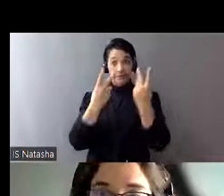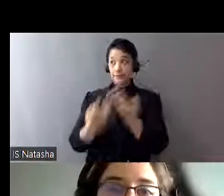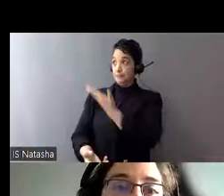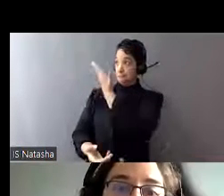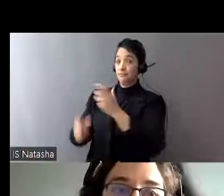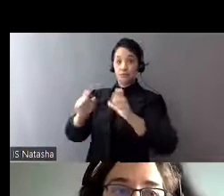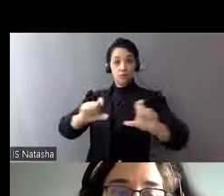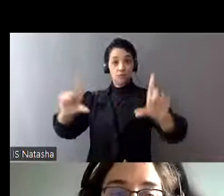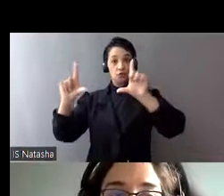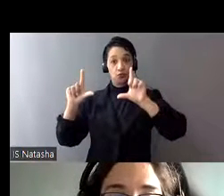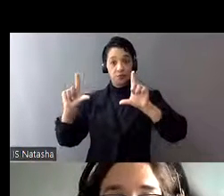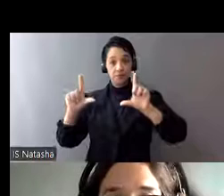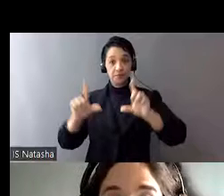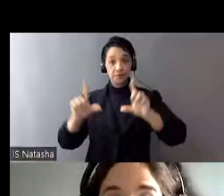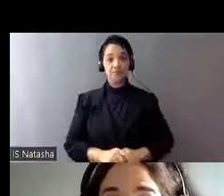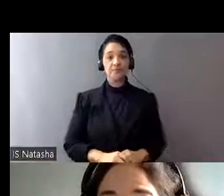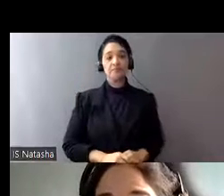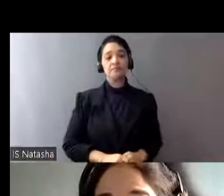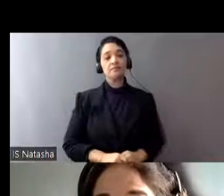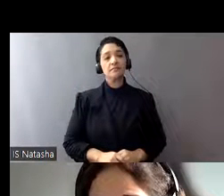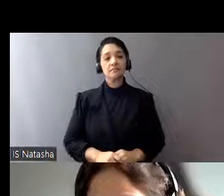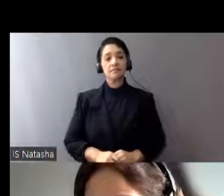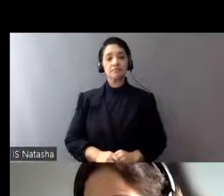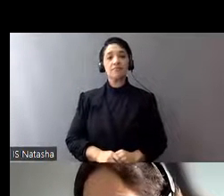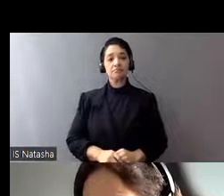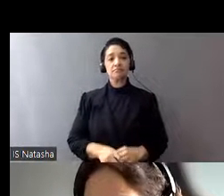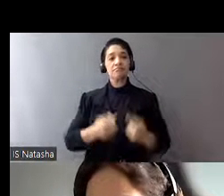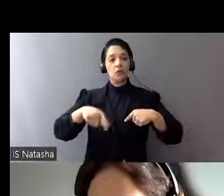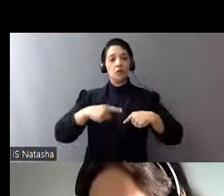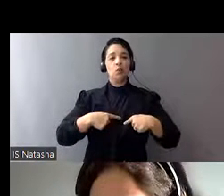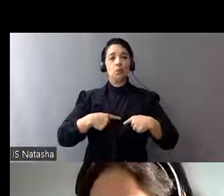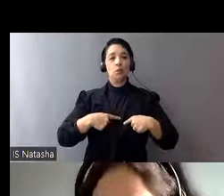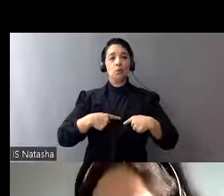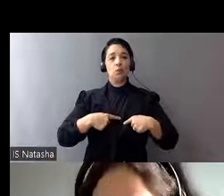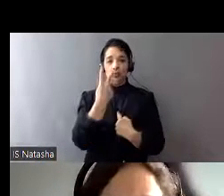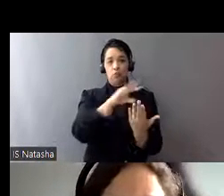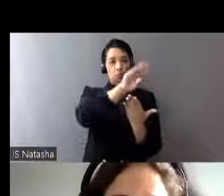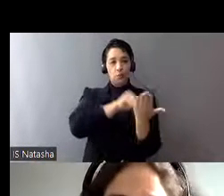We developed these two reports, as has been said.